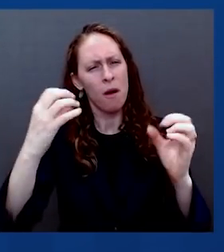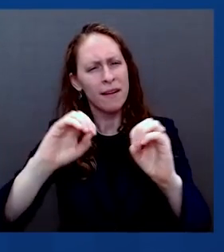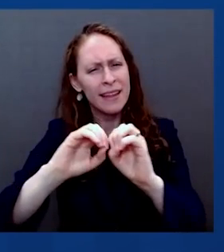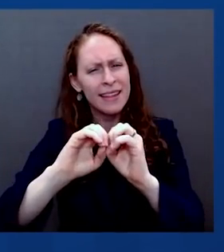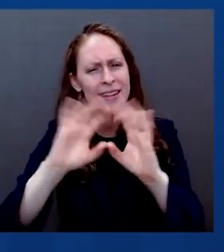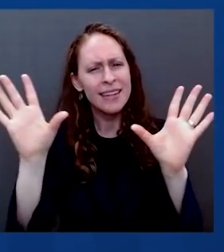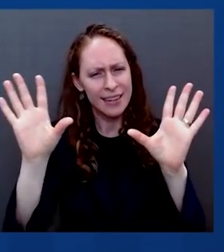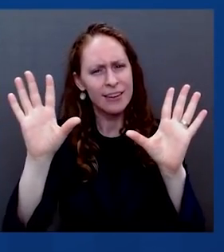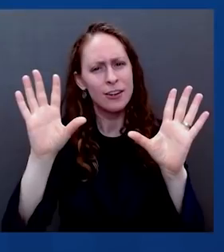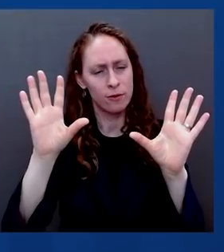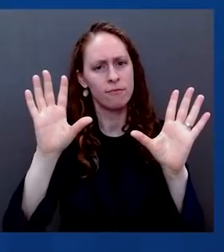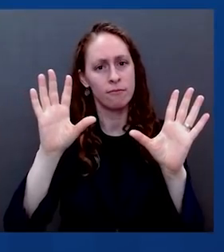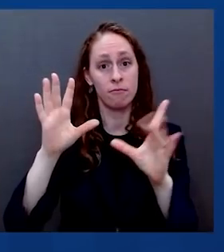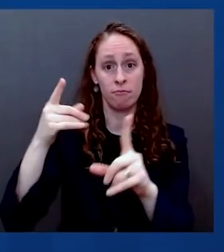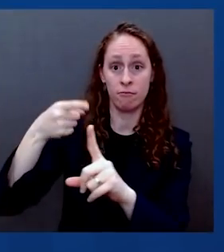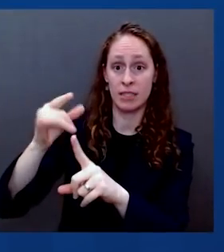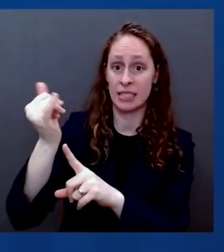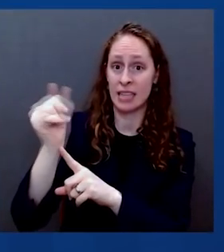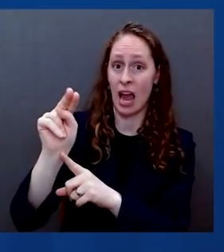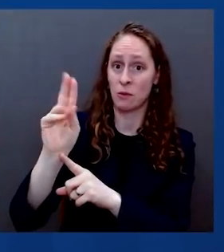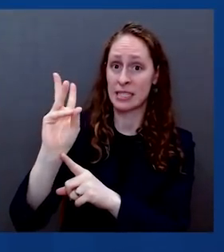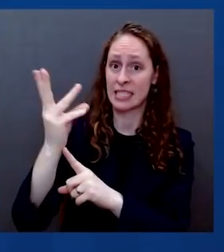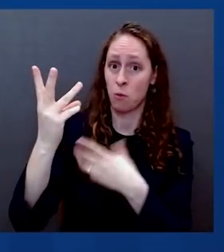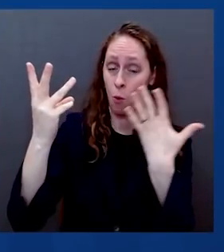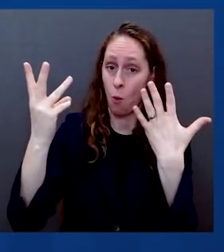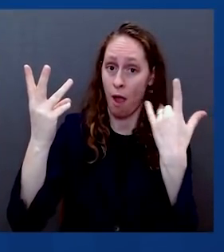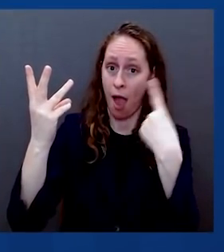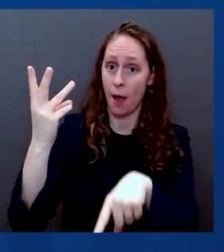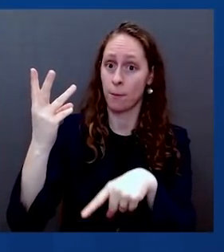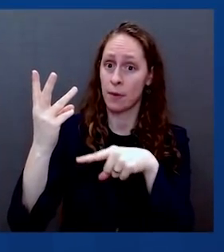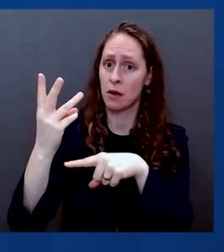We stand on the grounds that connect Clark Atlanta --